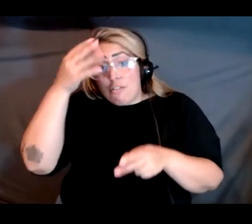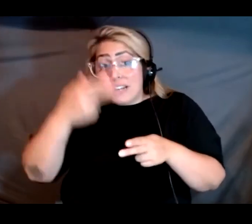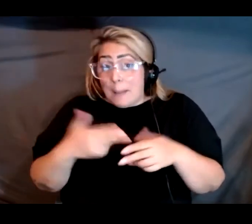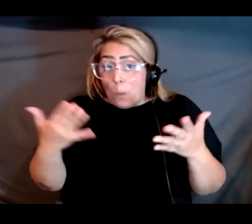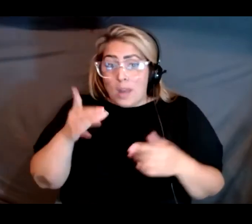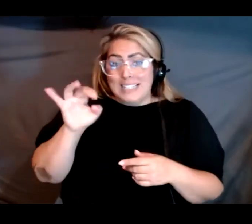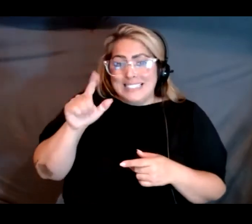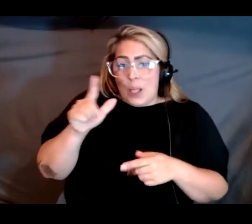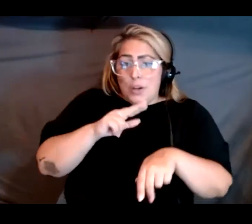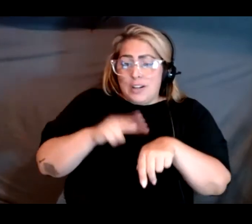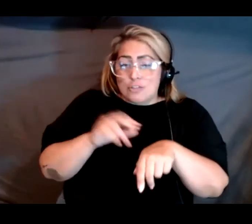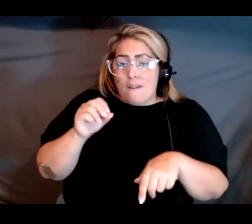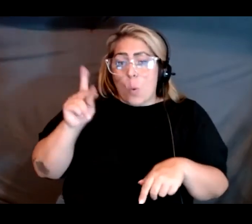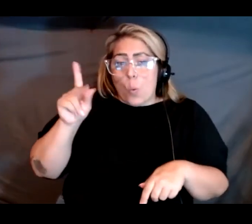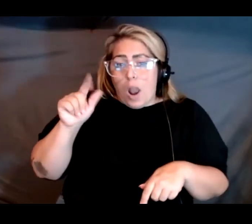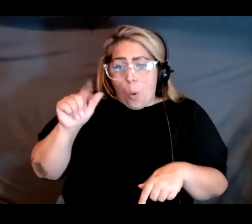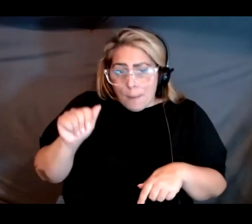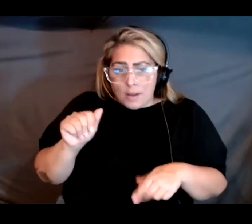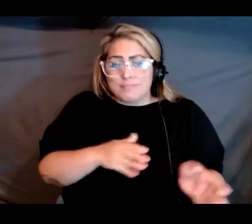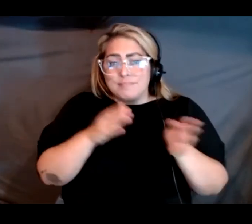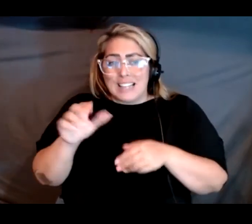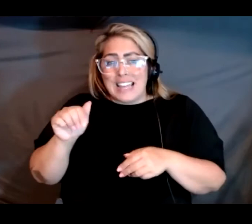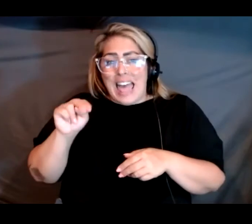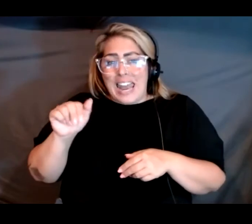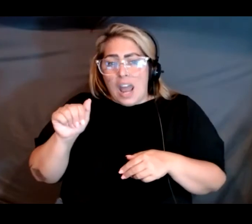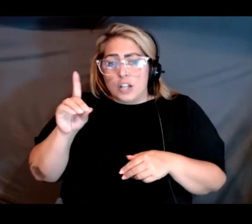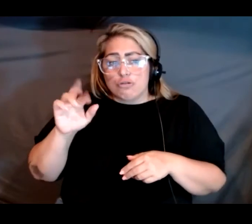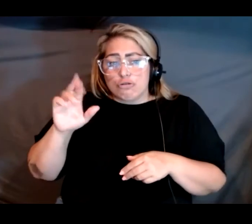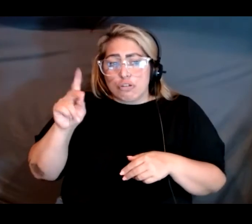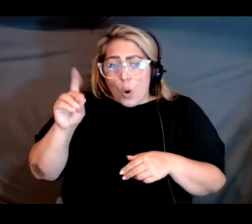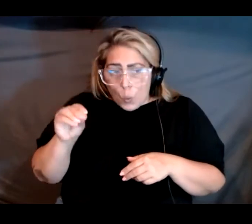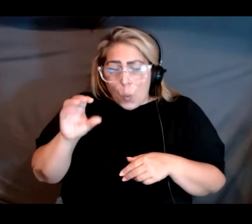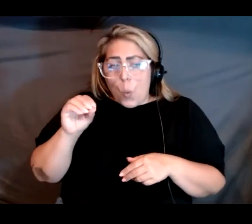And Anadarko Oklahoma Delaware Tribe of Indians